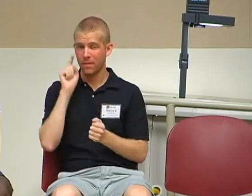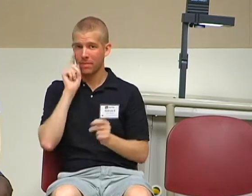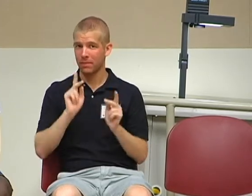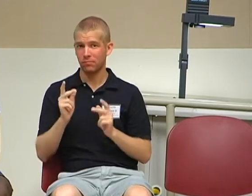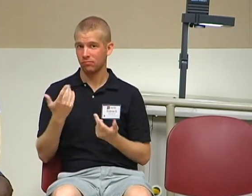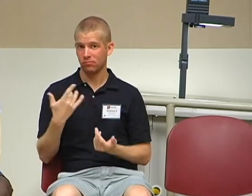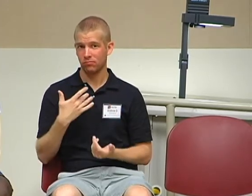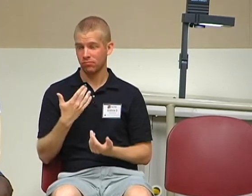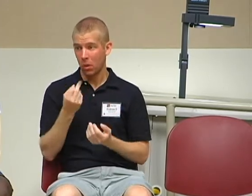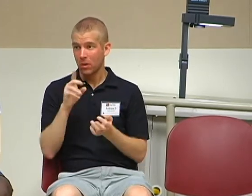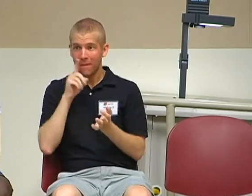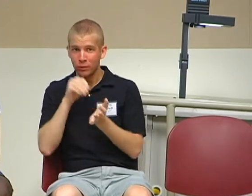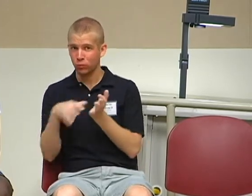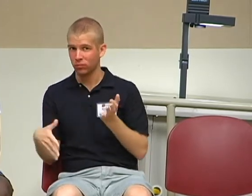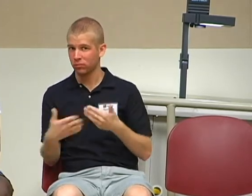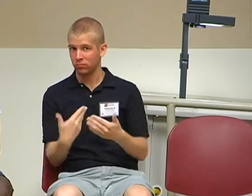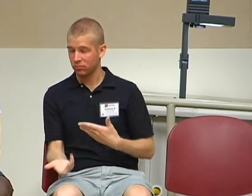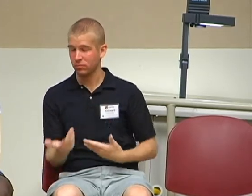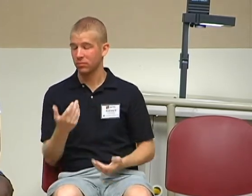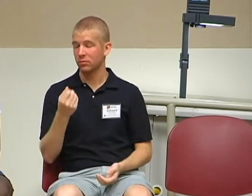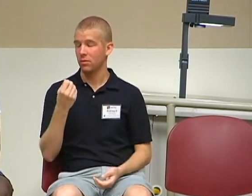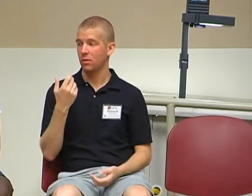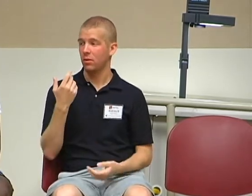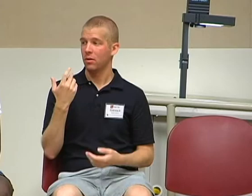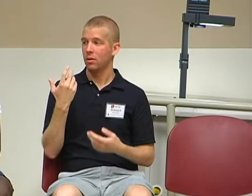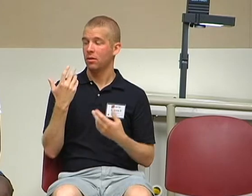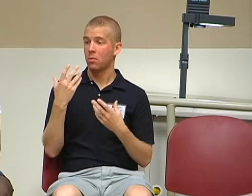Some students are not willing to work with deaf people.